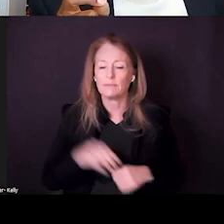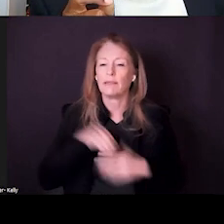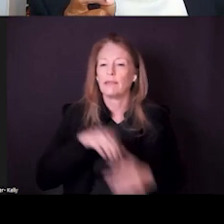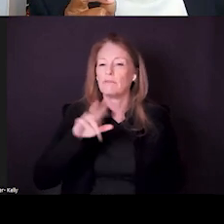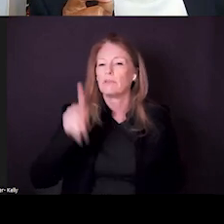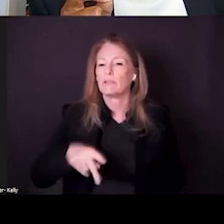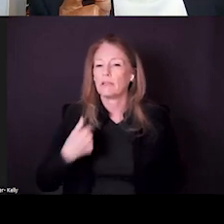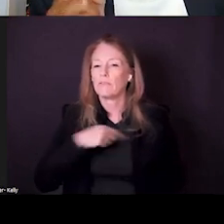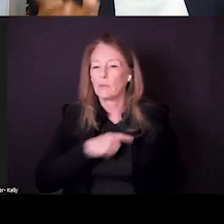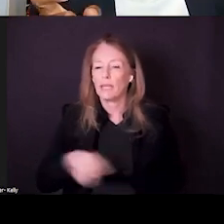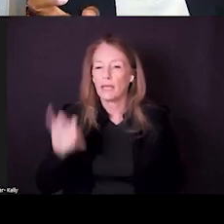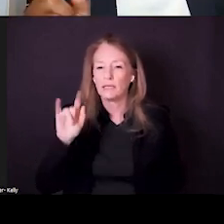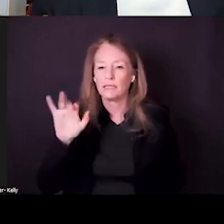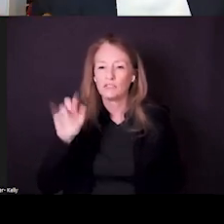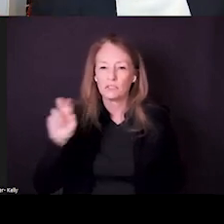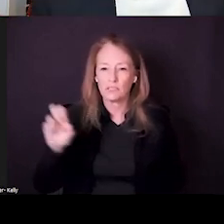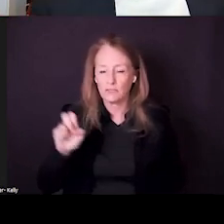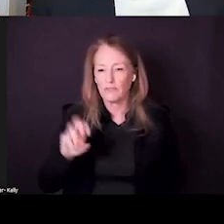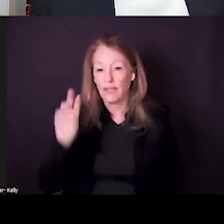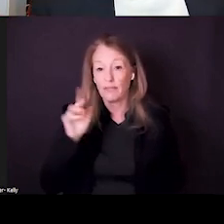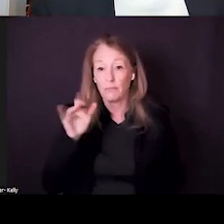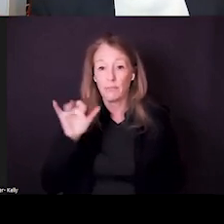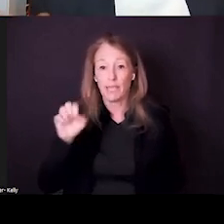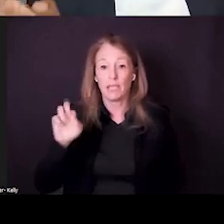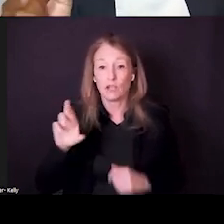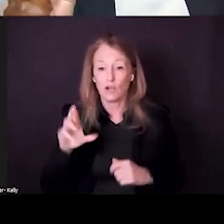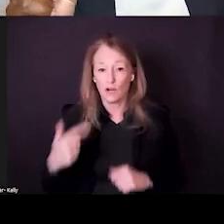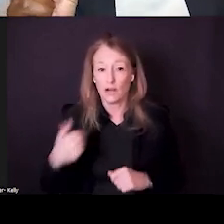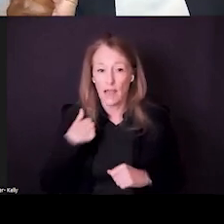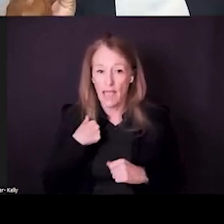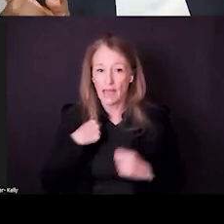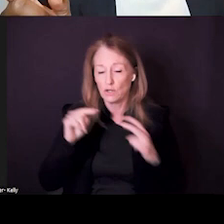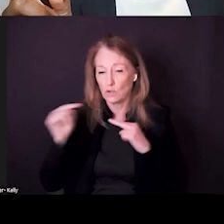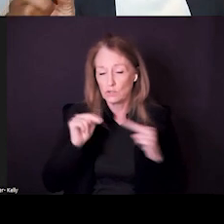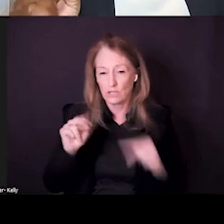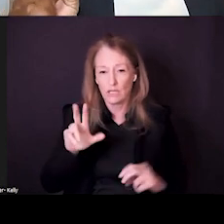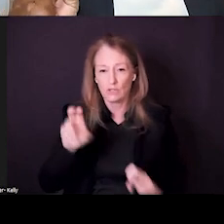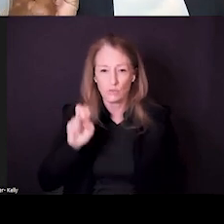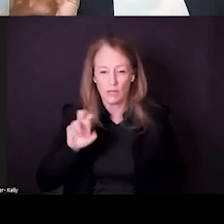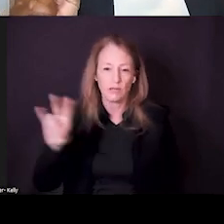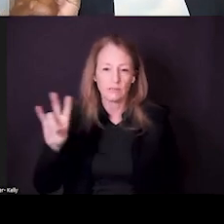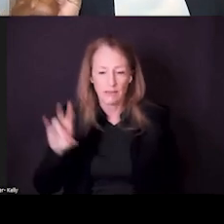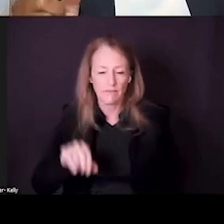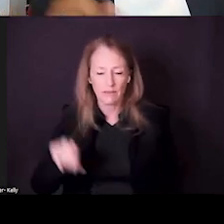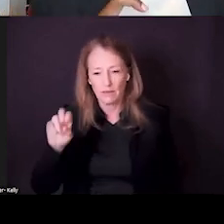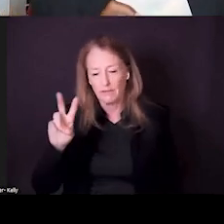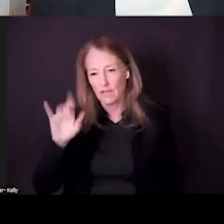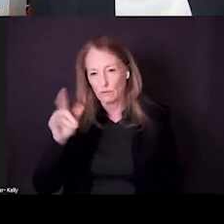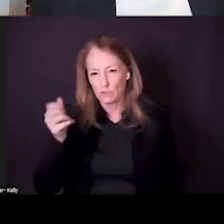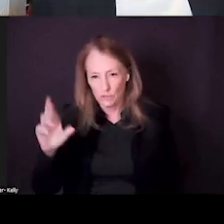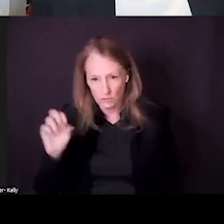NEGOTIATED 200 SECTION 8 VOECHERS. IF YOU WANT TO SOLVE